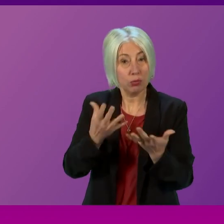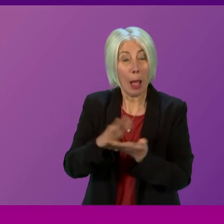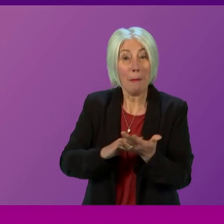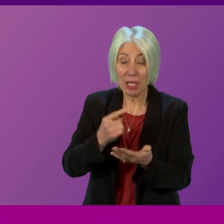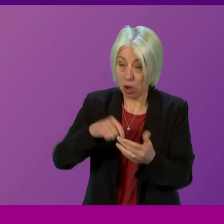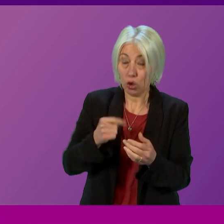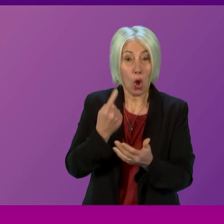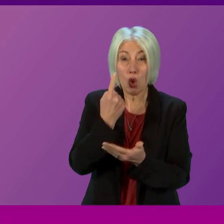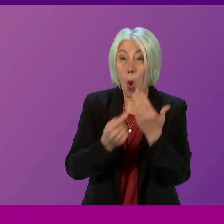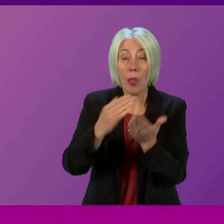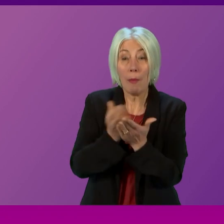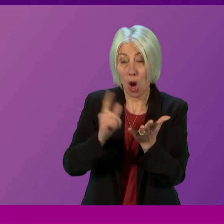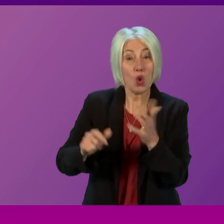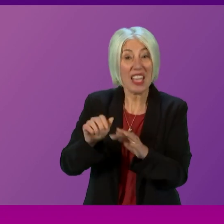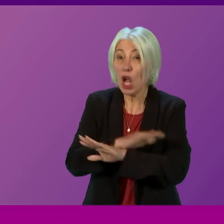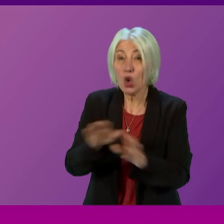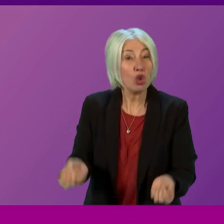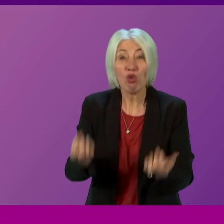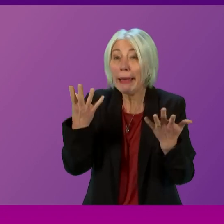resulted in Scotland being the only part of the United Kingdom today that does not have strikes in